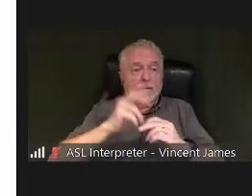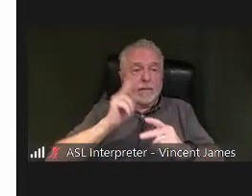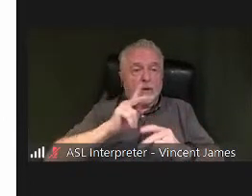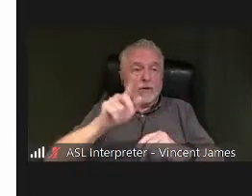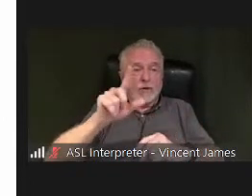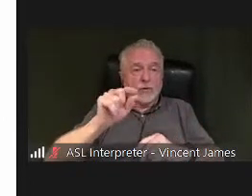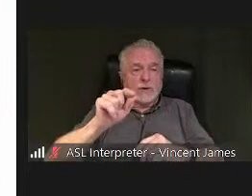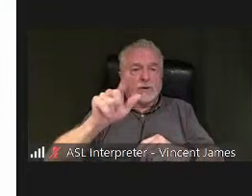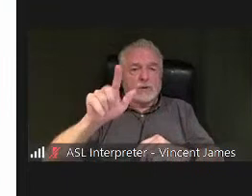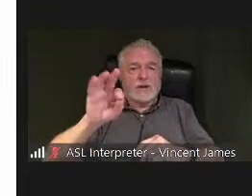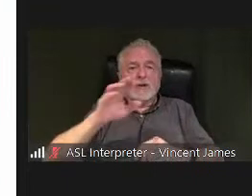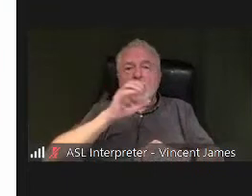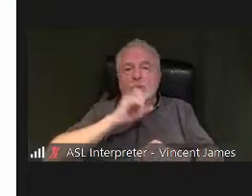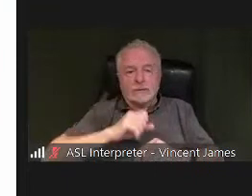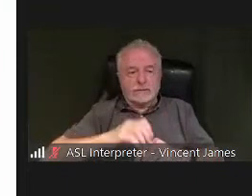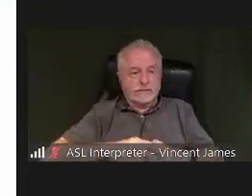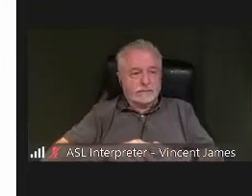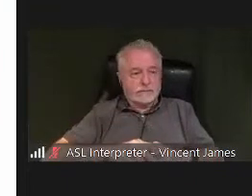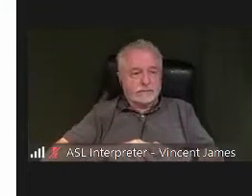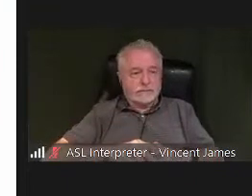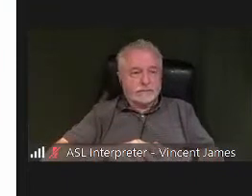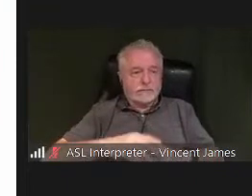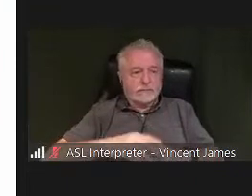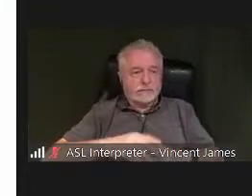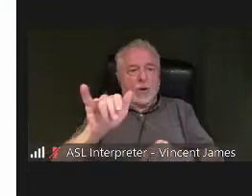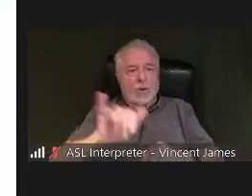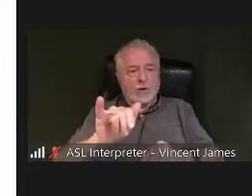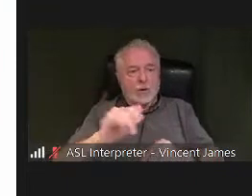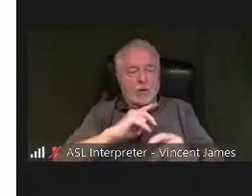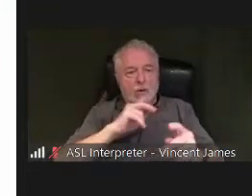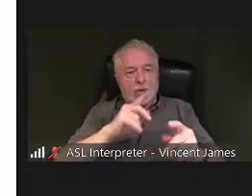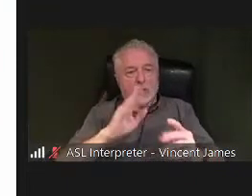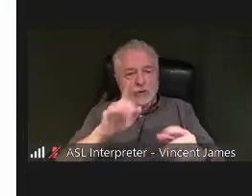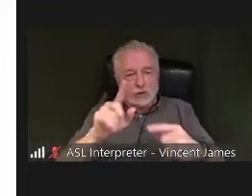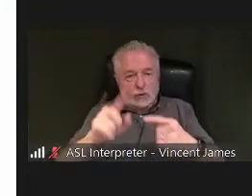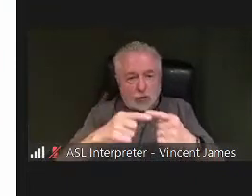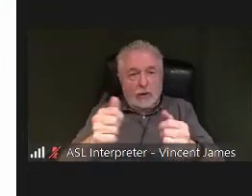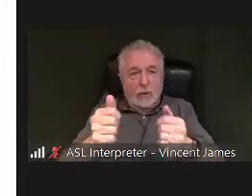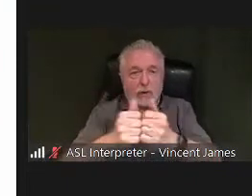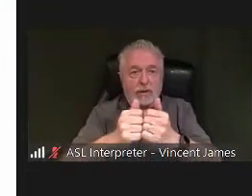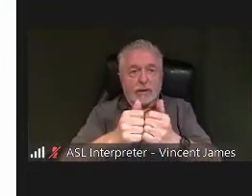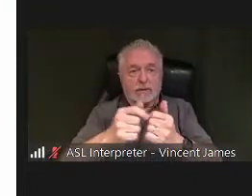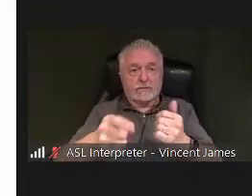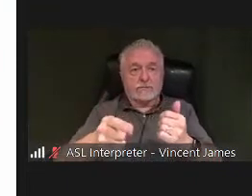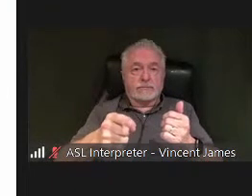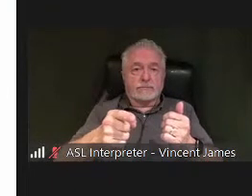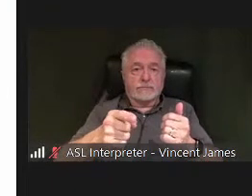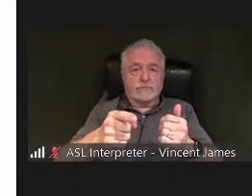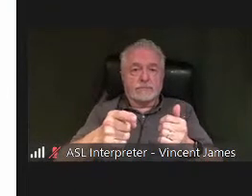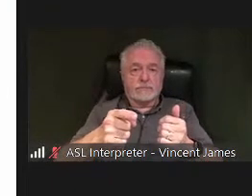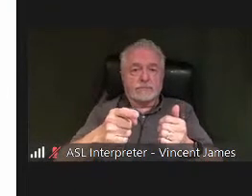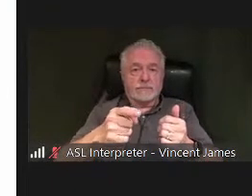twenty to twenty nine years old and also one with the with the with the vaccine.